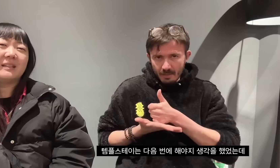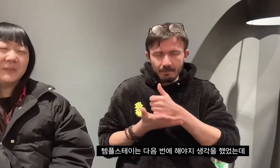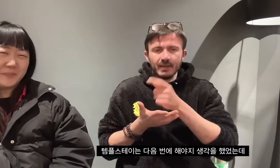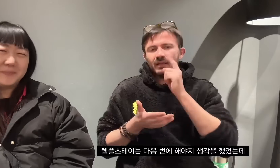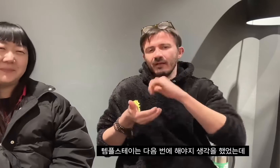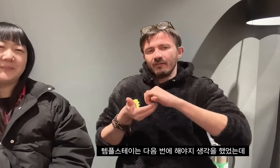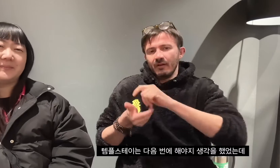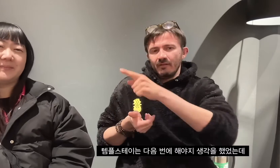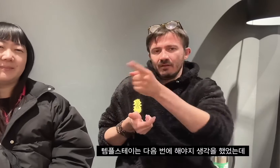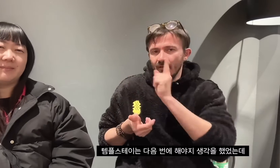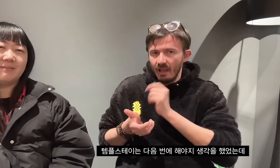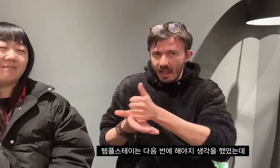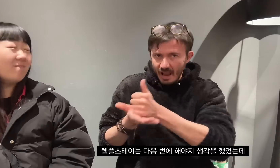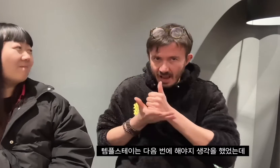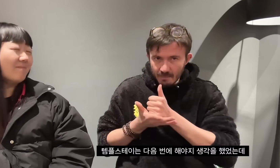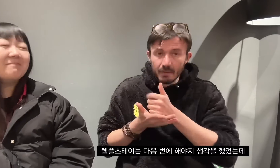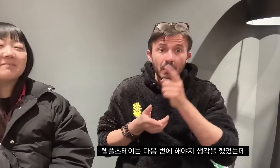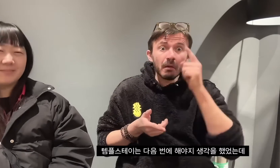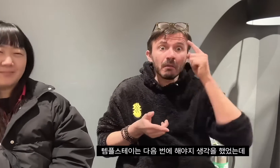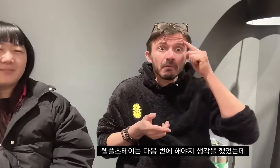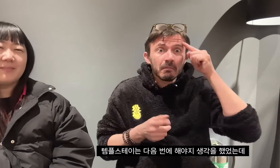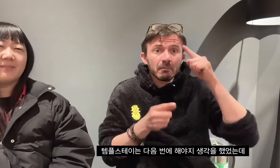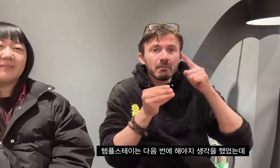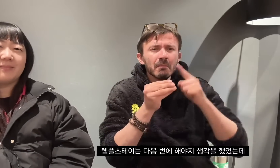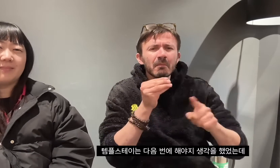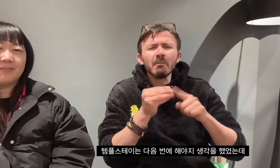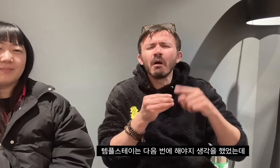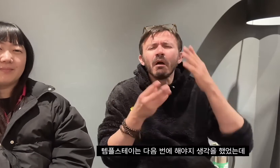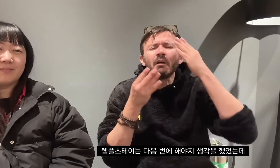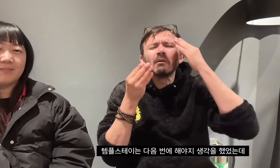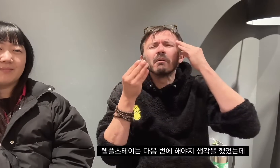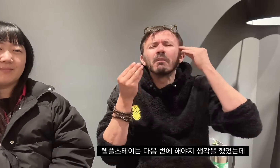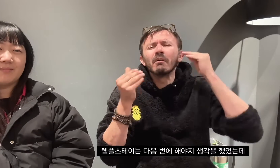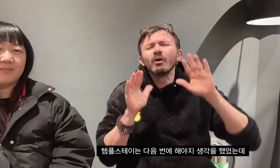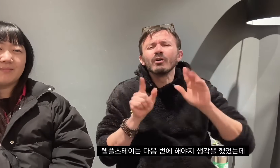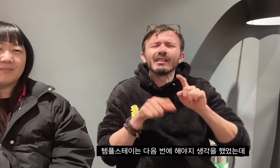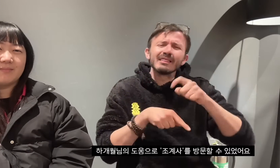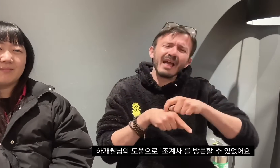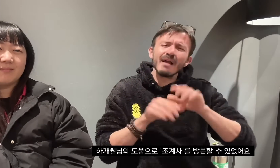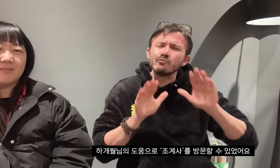I thought about doing a temple stay next time,